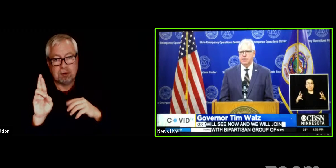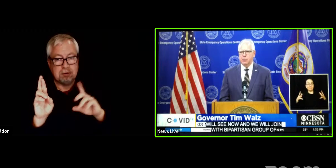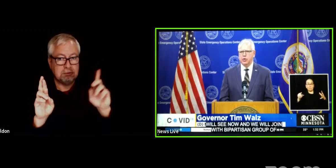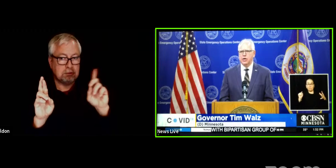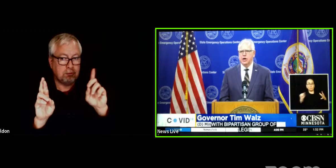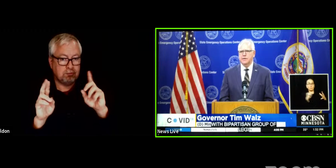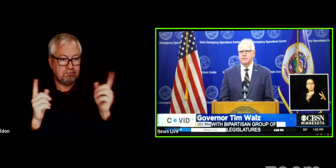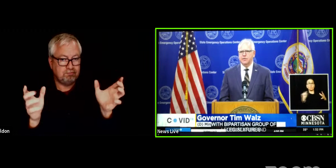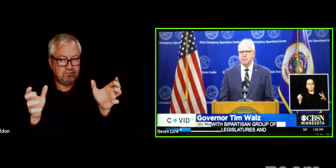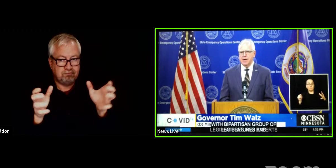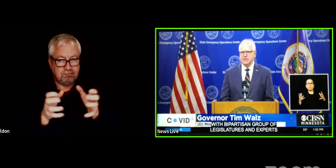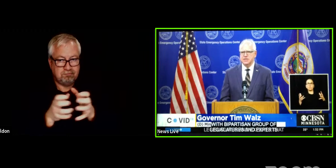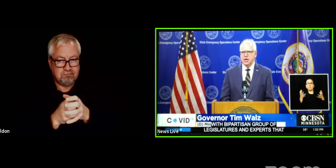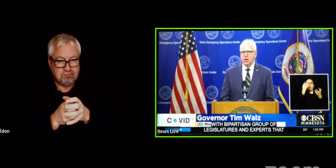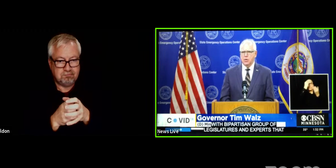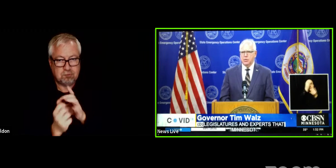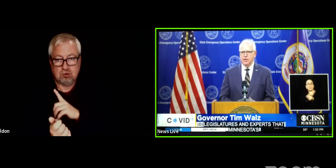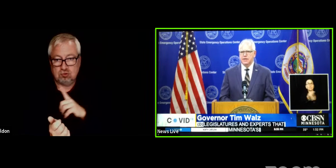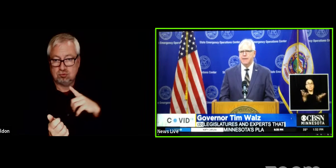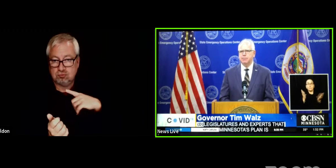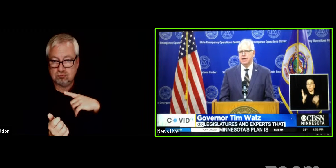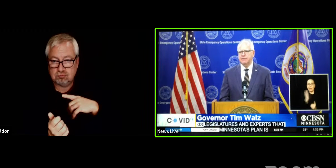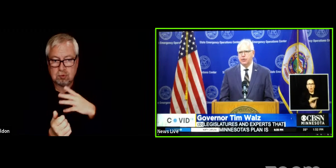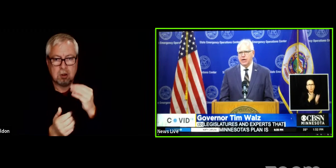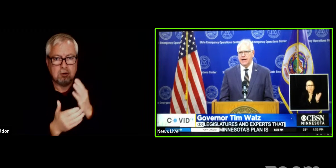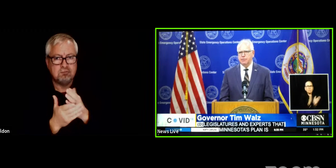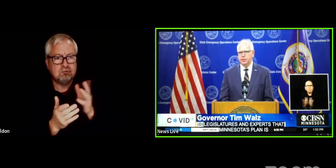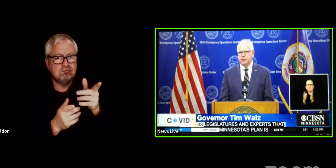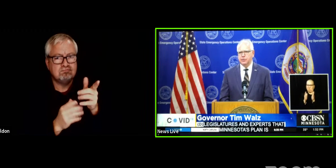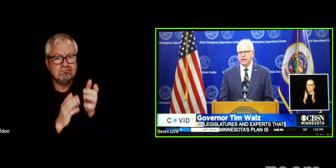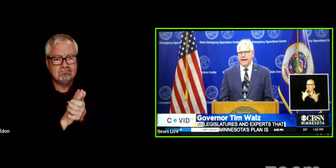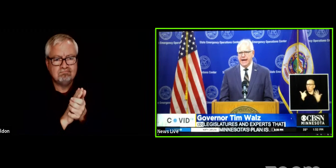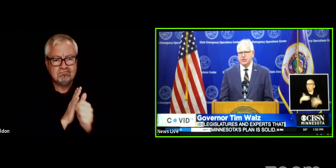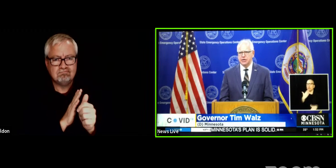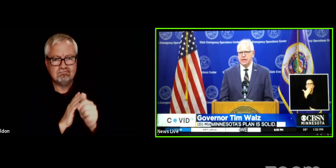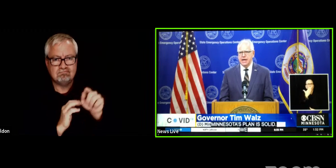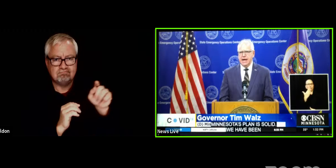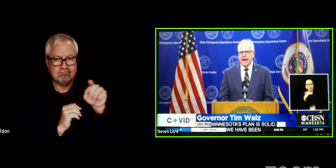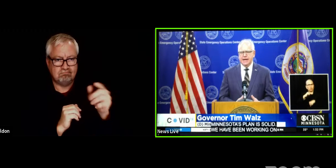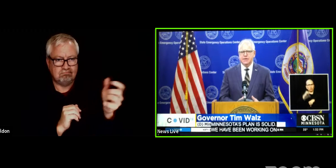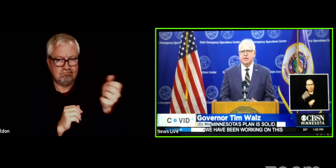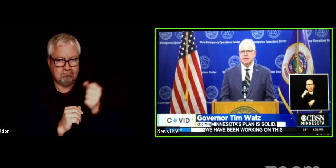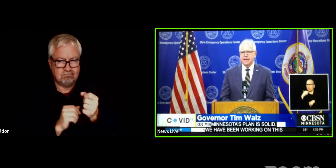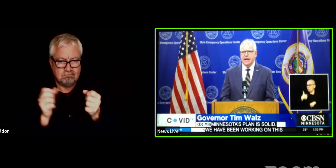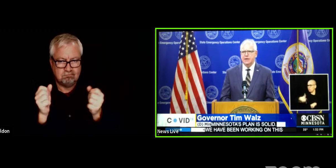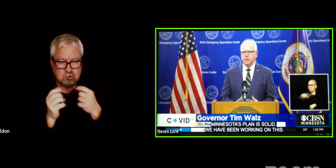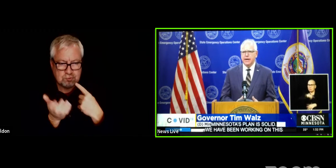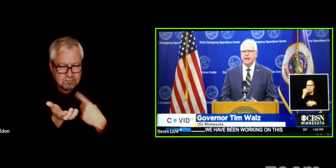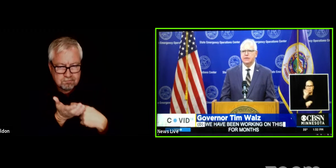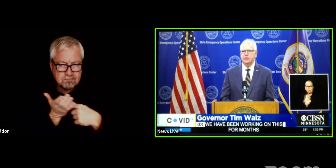WE'VE BEEN WORKING ON THIS FOR MONTHS. WE WERE THE TEMPLATE FOR A LOT OF WHAT THEY'RE DOING NATIONALLY AND I THINK TODAY WHAT I WOULD LIKE DO IS